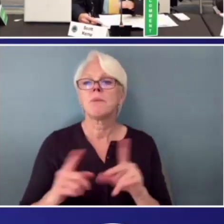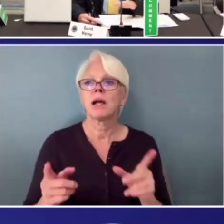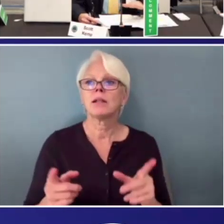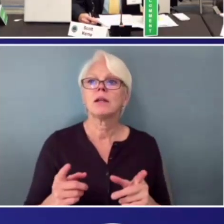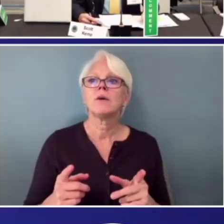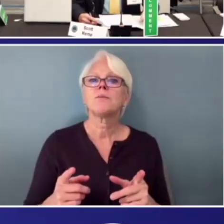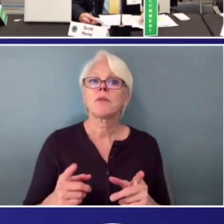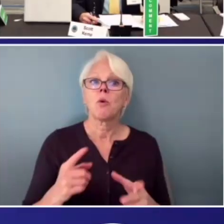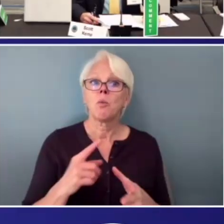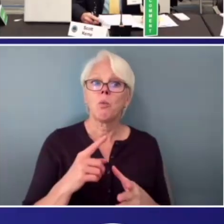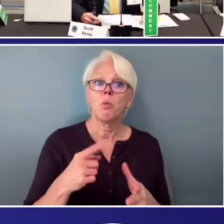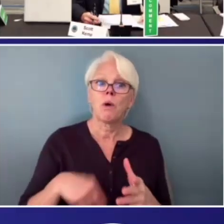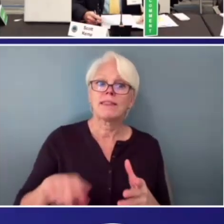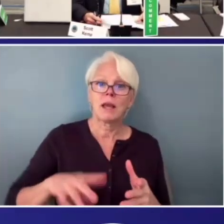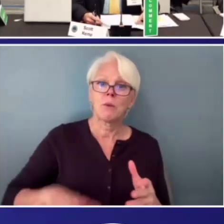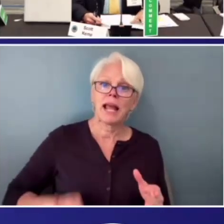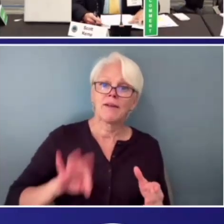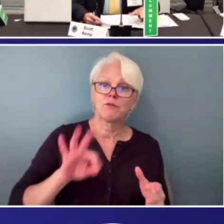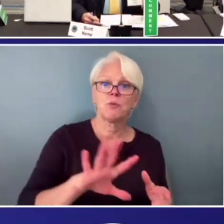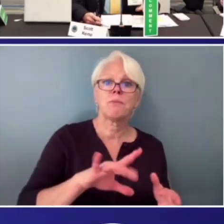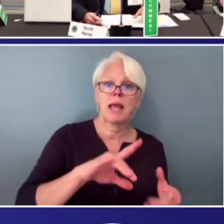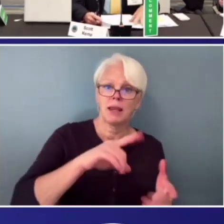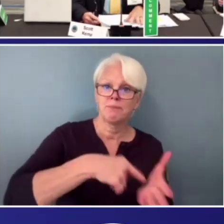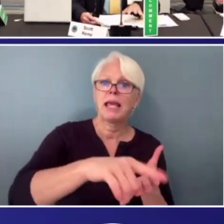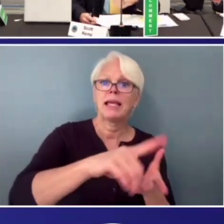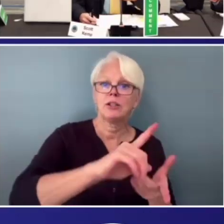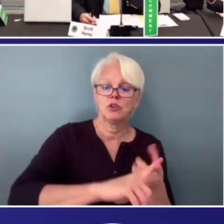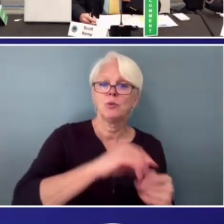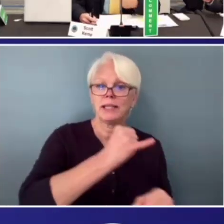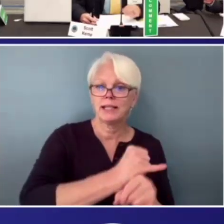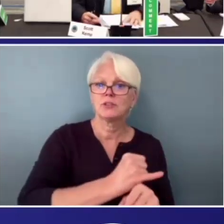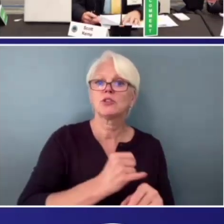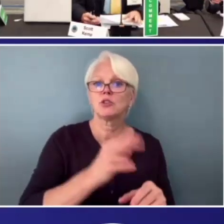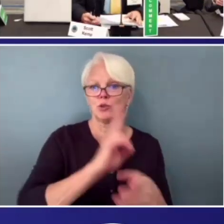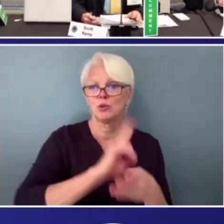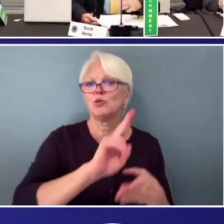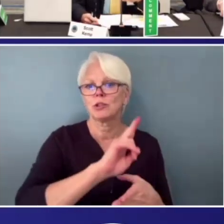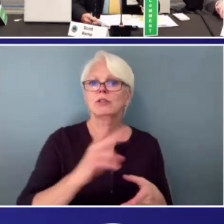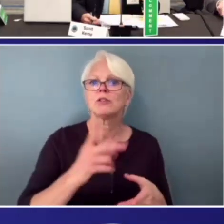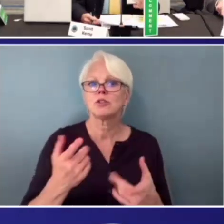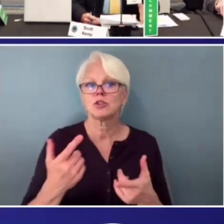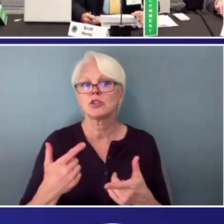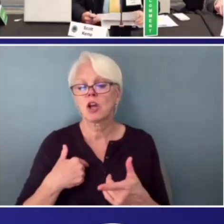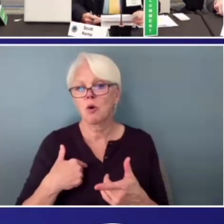to the institution. So I mean, I just want to clarify that what I understand is when we talked about with